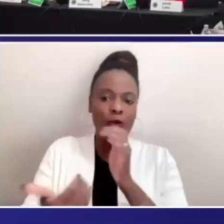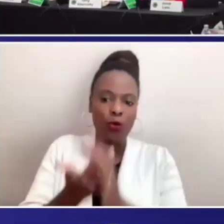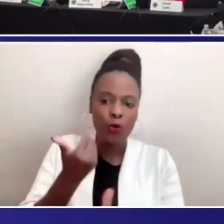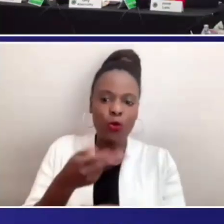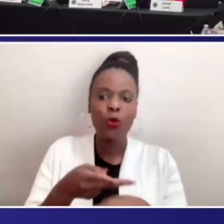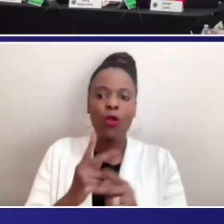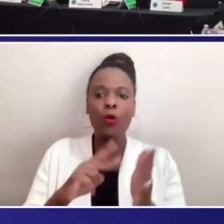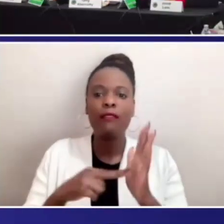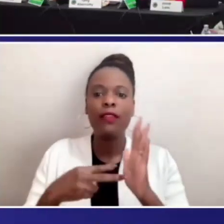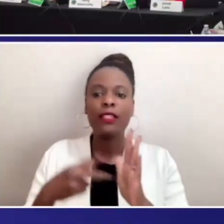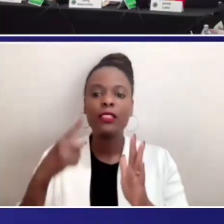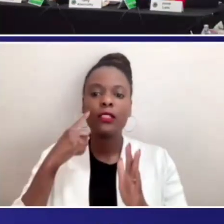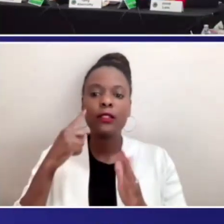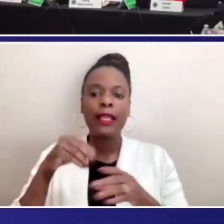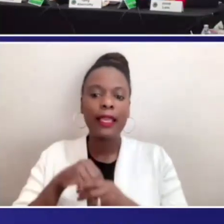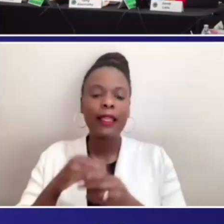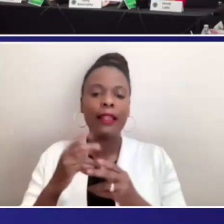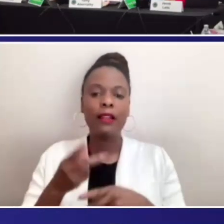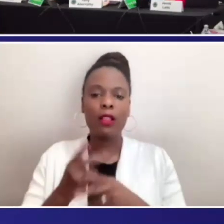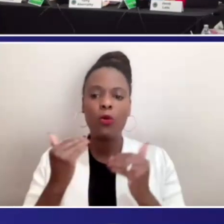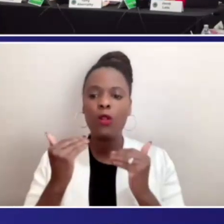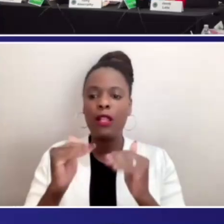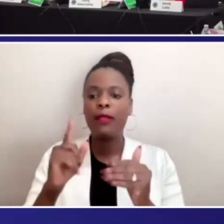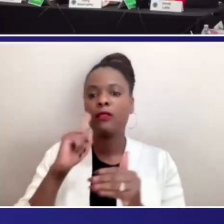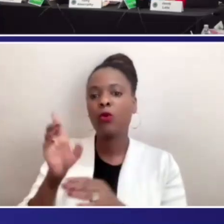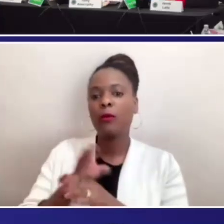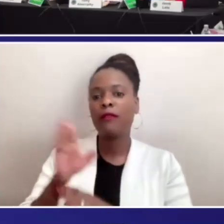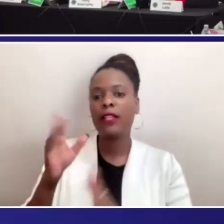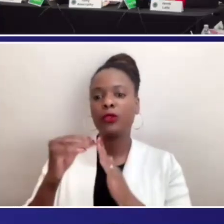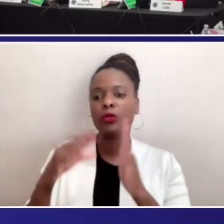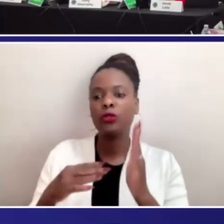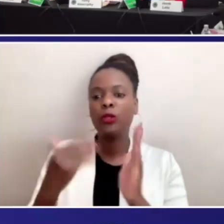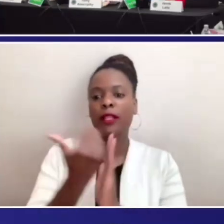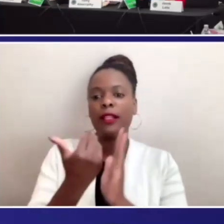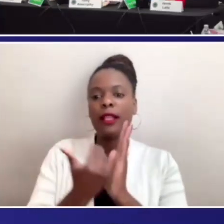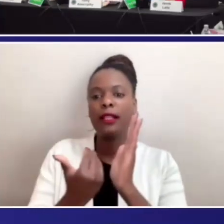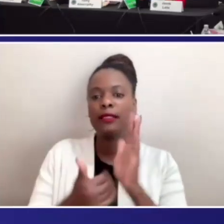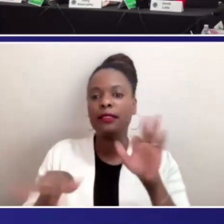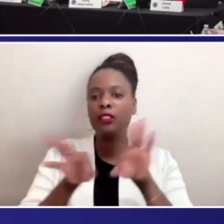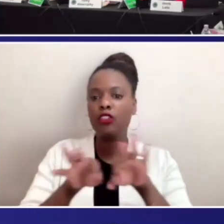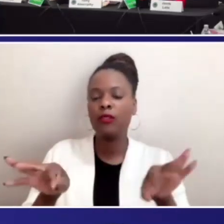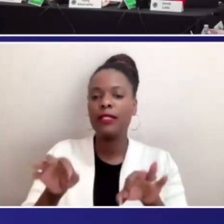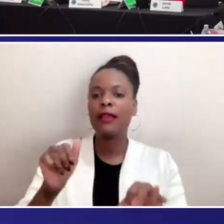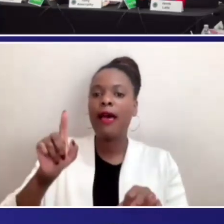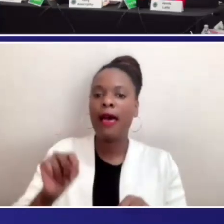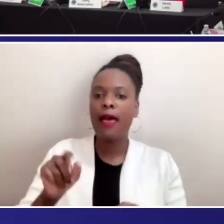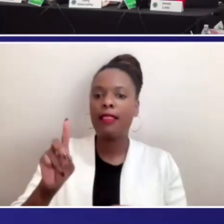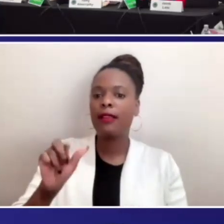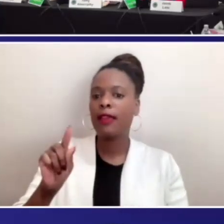professional student that references what those professional degrees are as of the date of enactment, and our interpretation of what Congress is doing there,